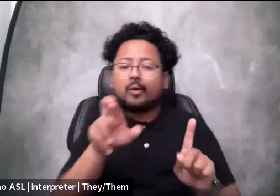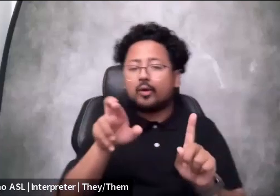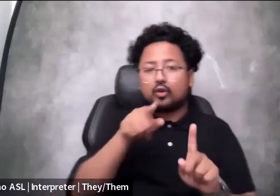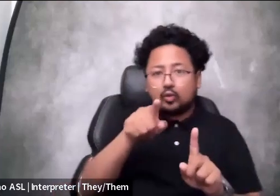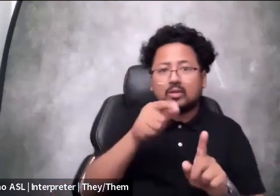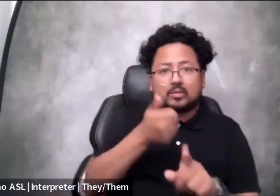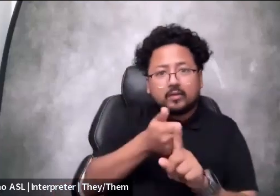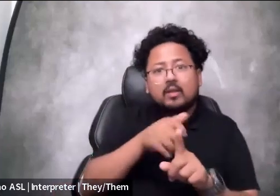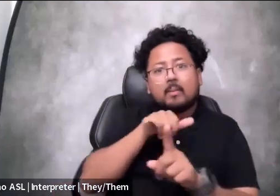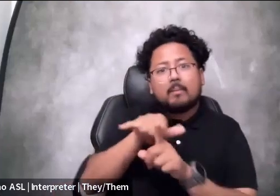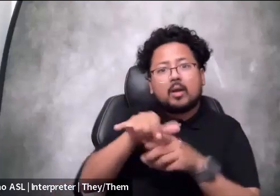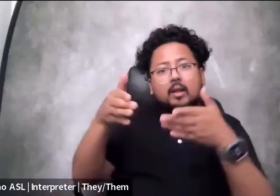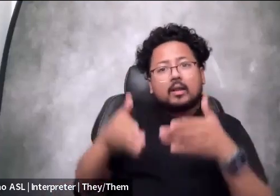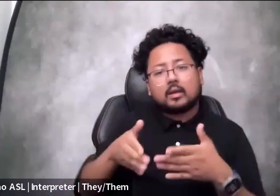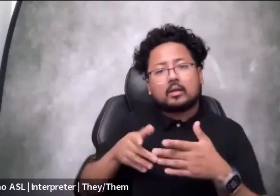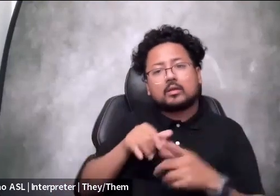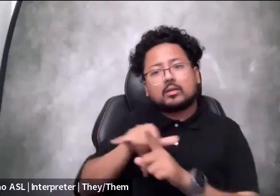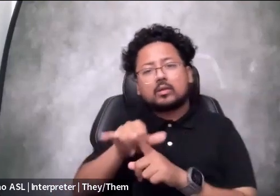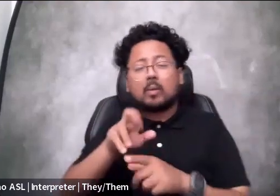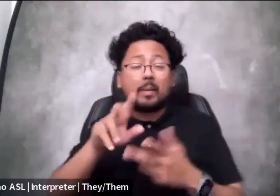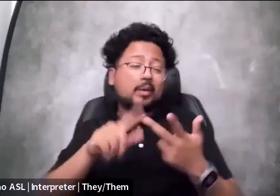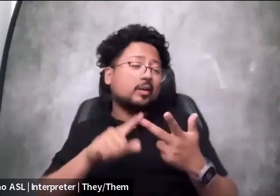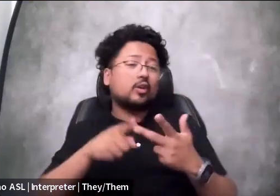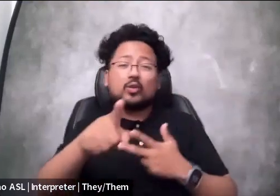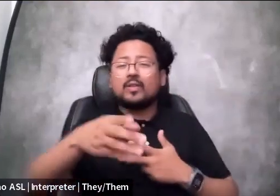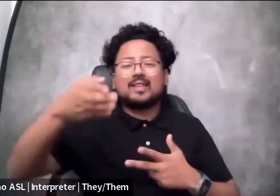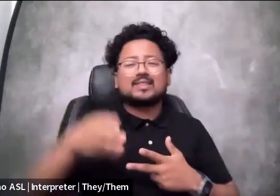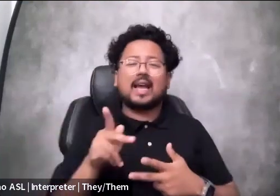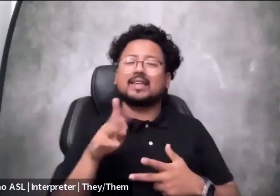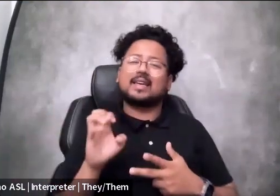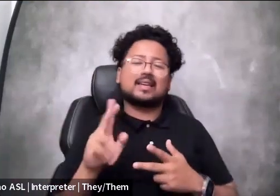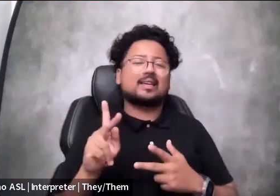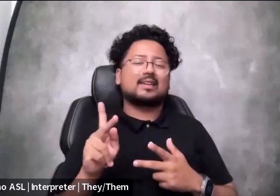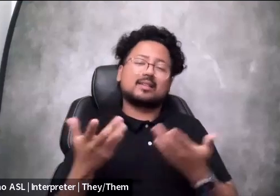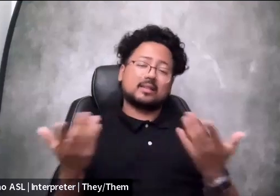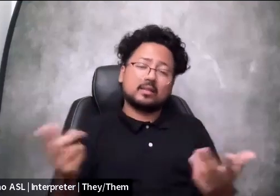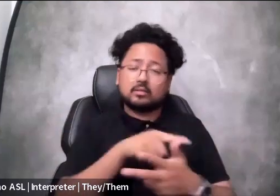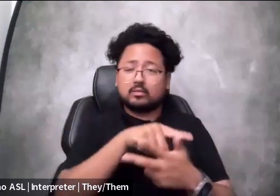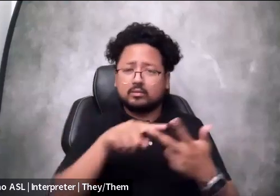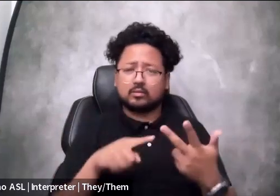or you're not the protagonist, you're the sidekick. And the literary world is changing and we are starting to see more fat